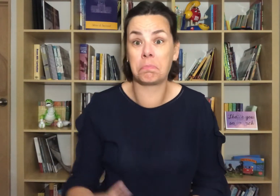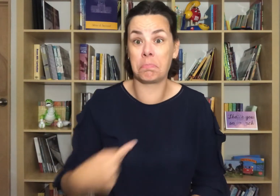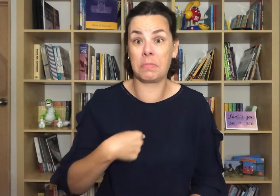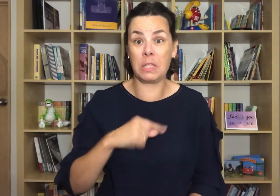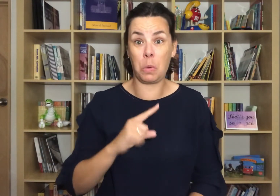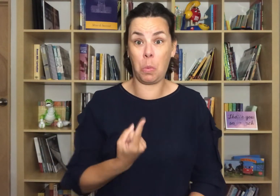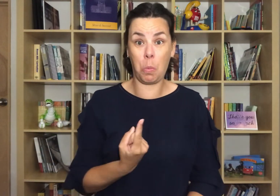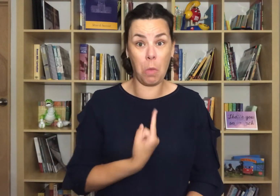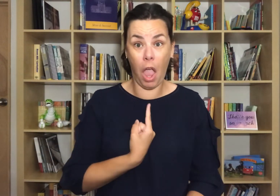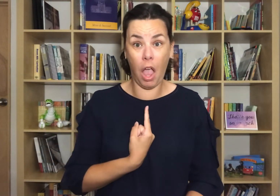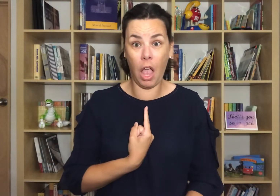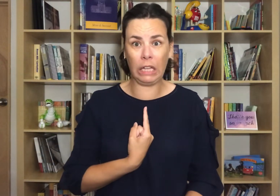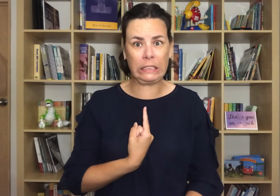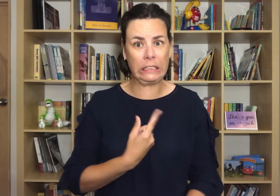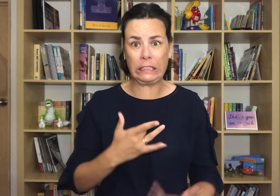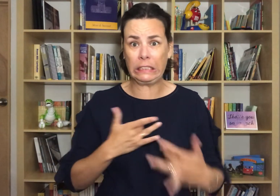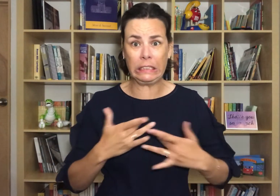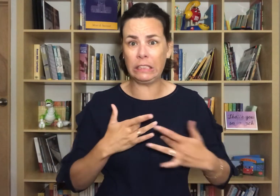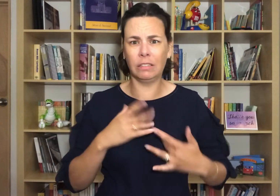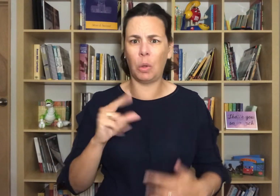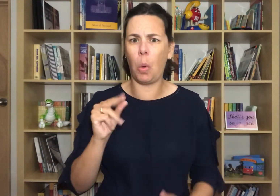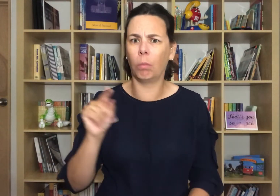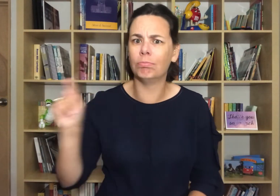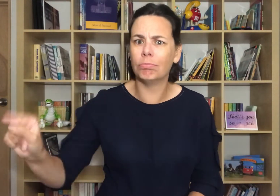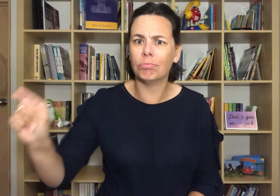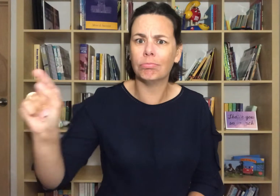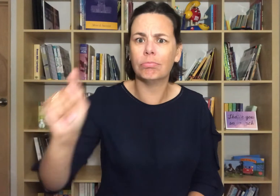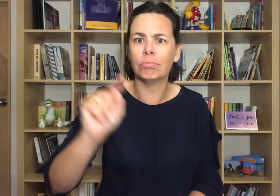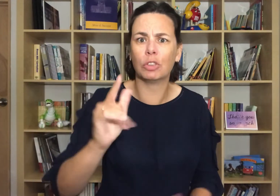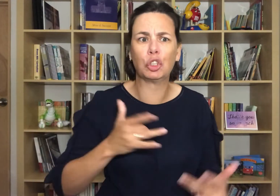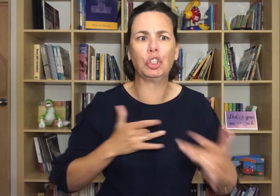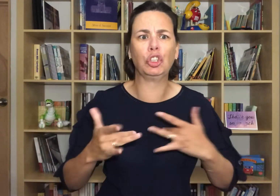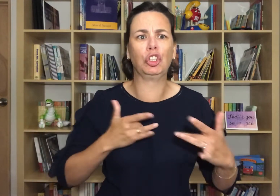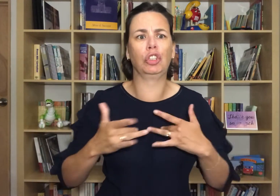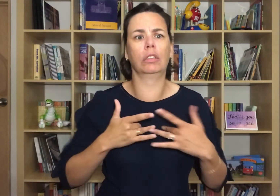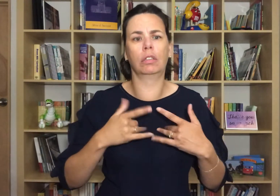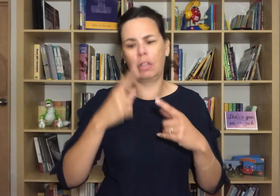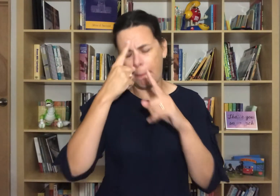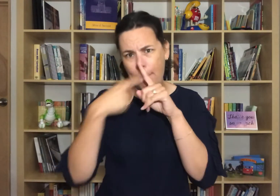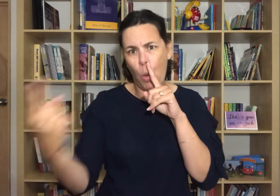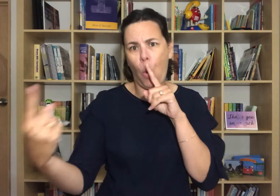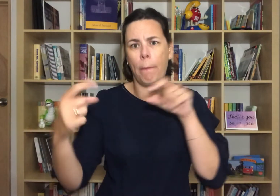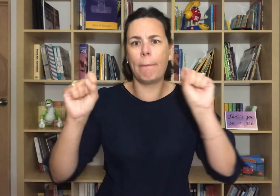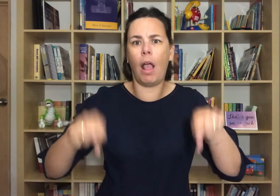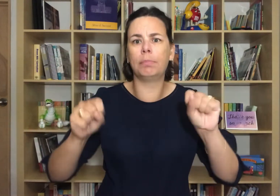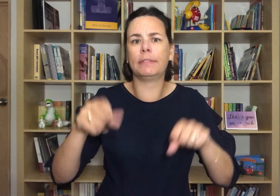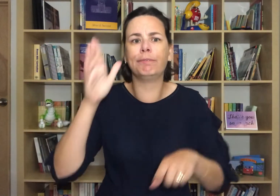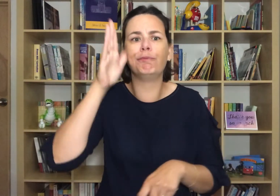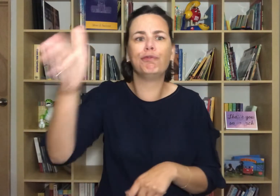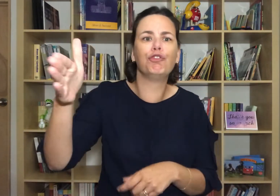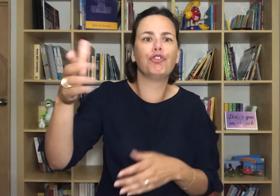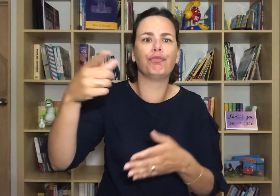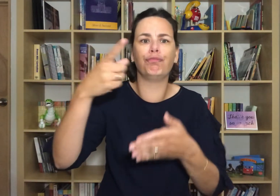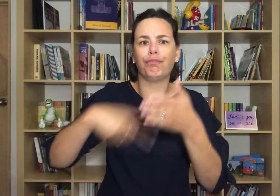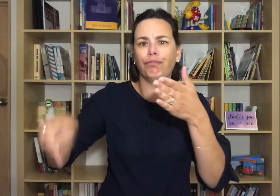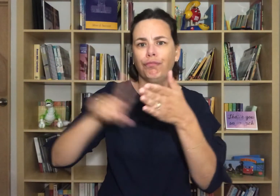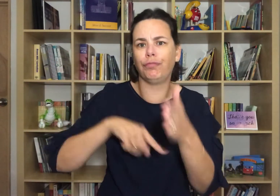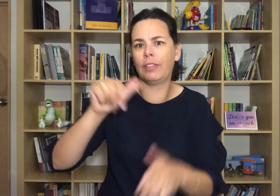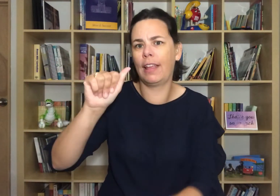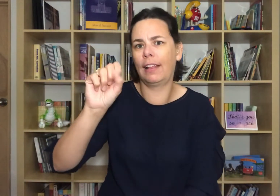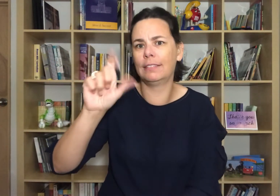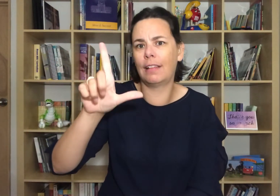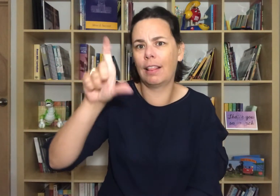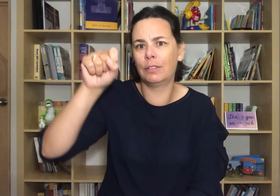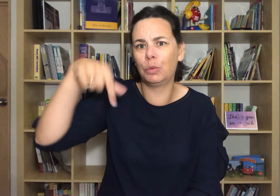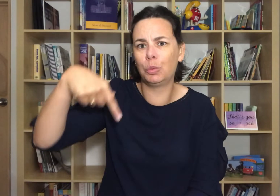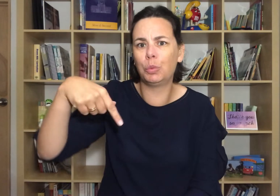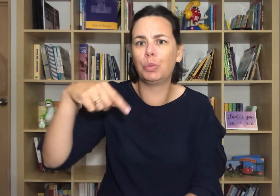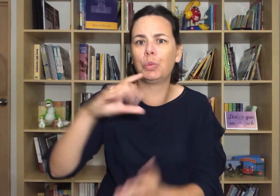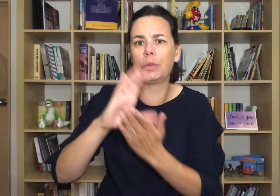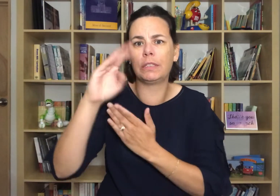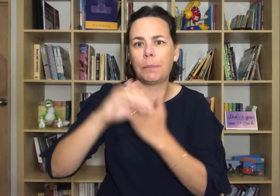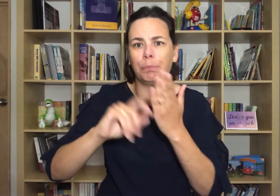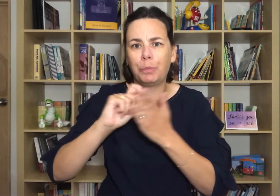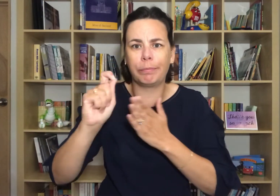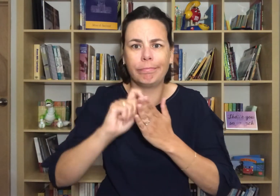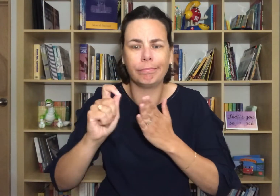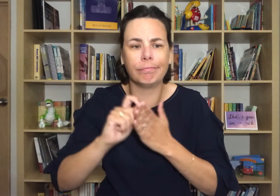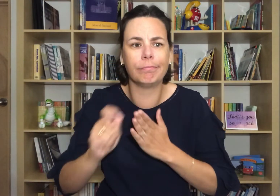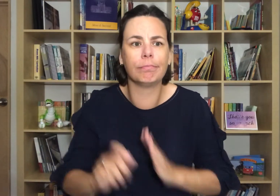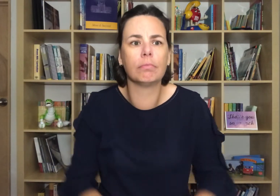I and countless others oppose the possibility of the cancellation of the ASL/LSQ curriculum writing